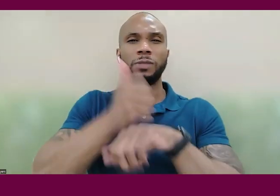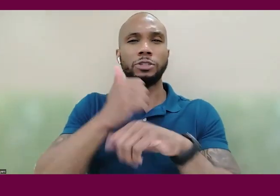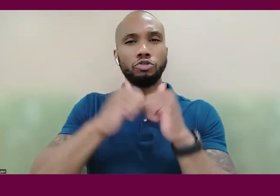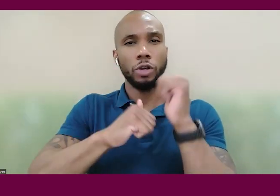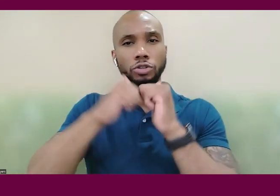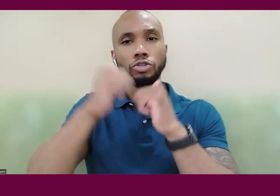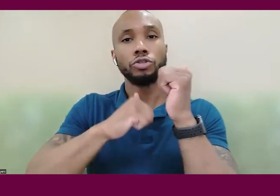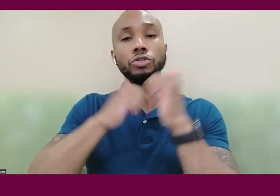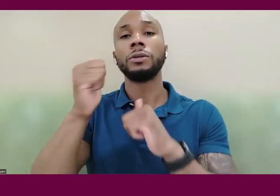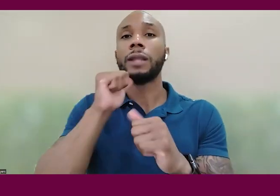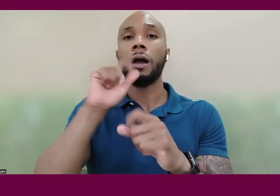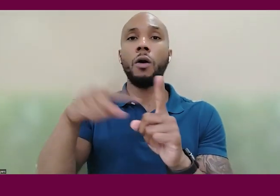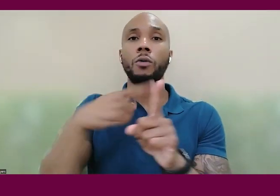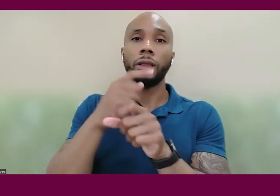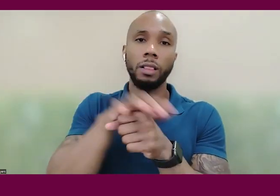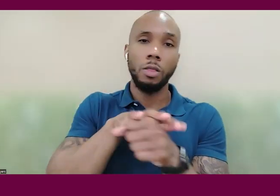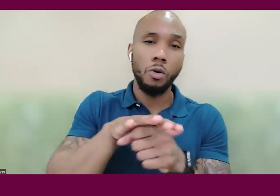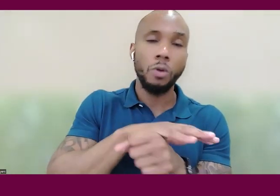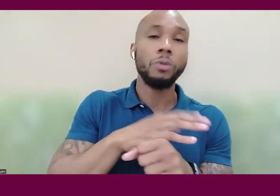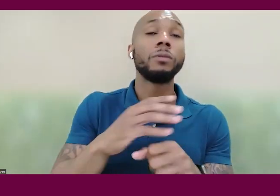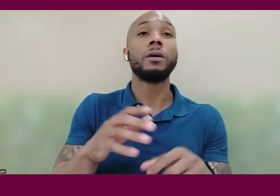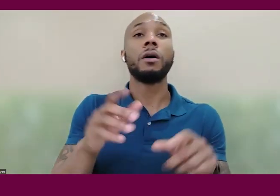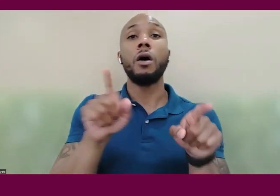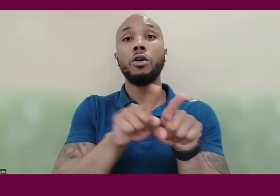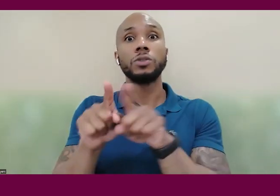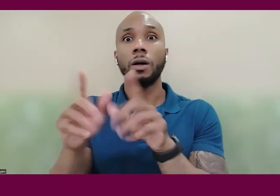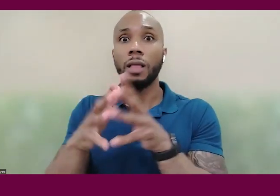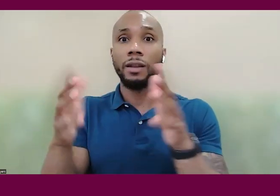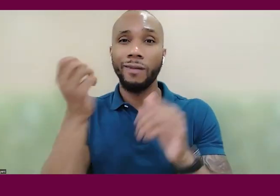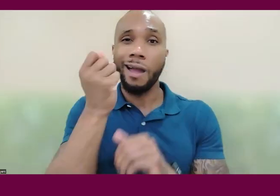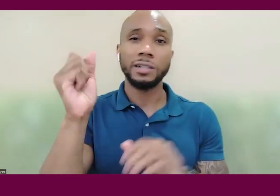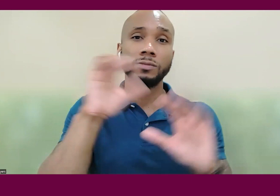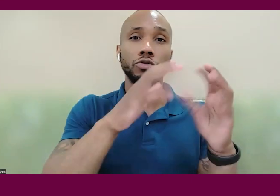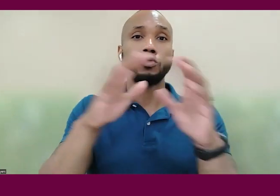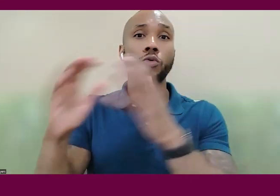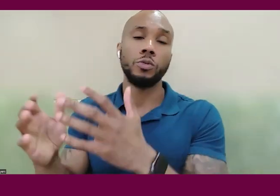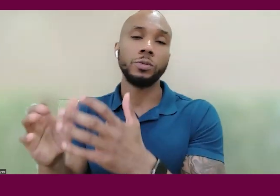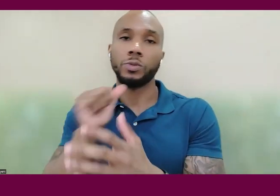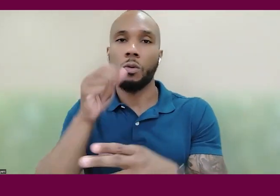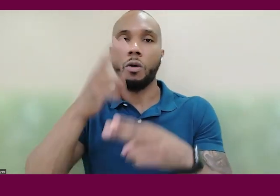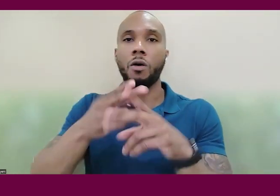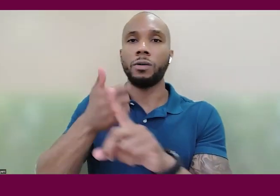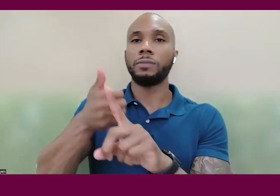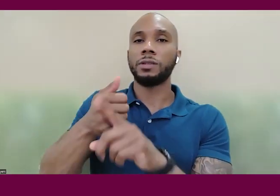and not on the local level. There are a whole lot of activist groups who no longer even call themselves Black Lives